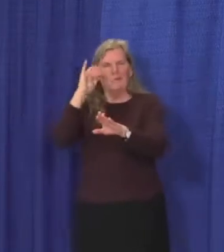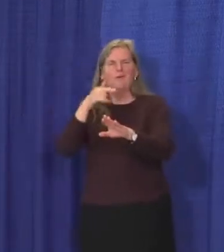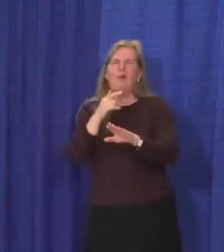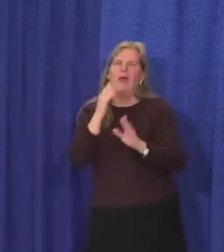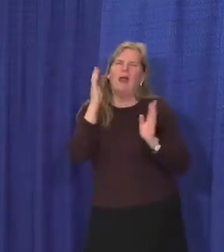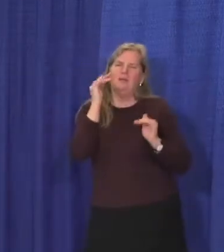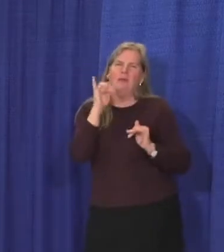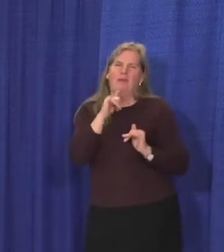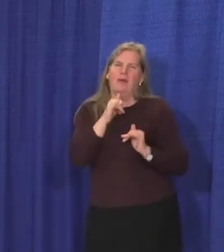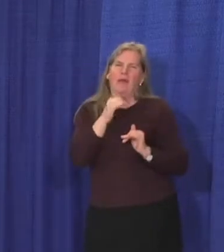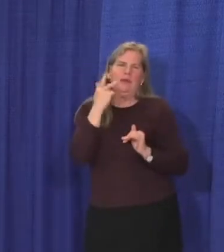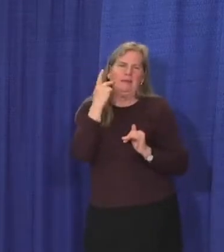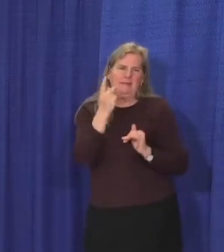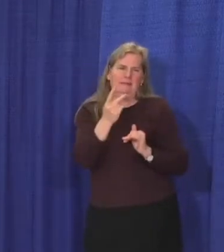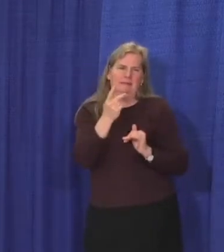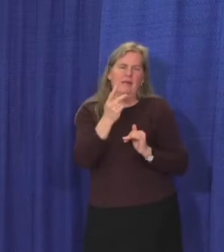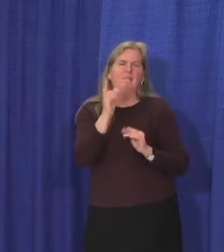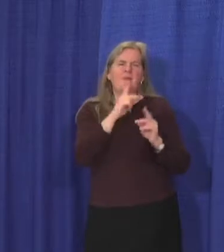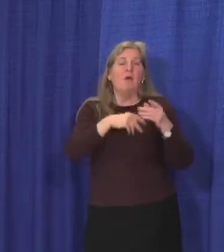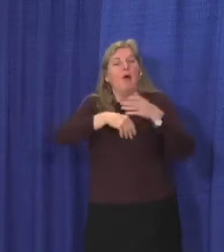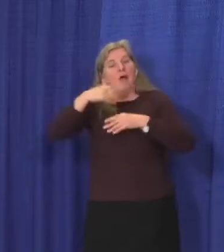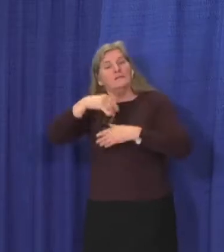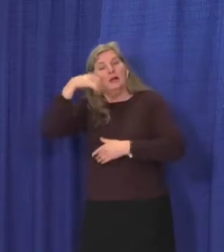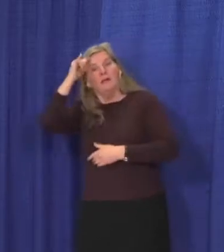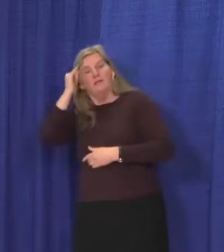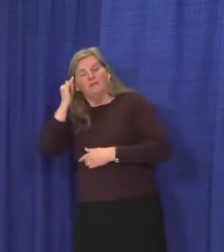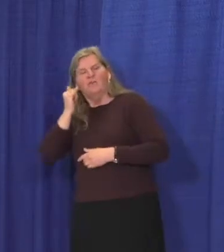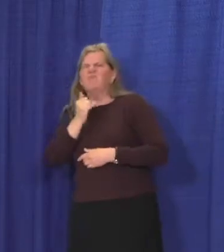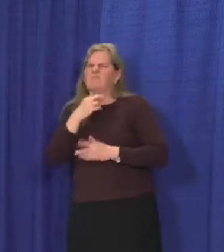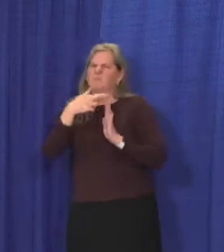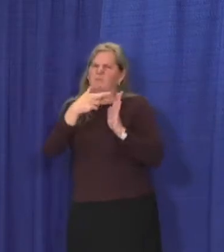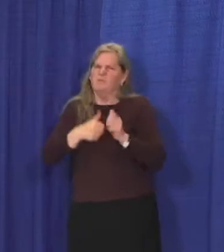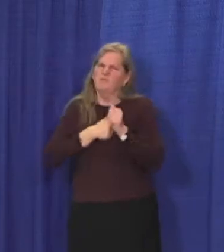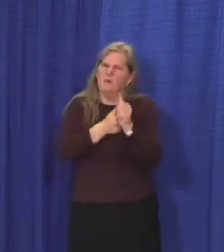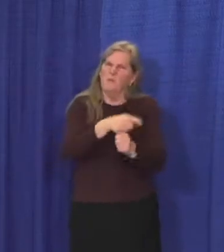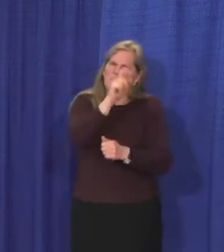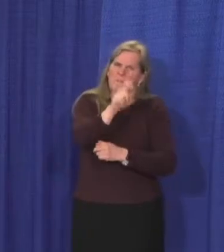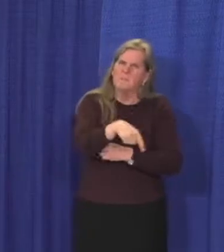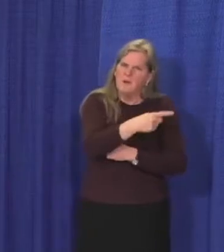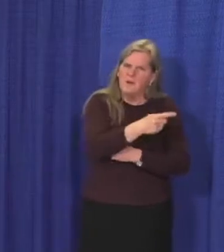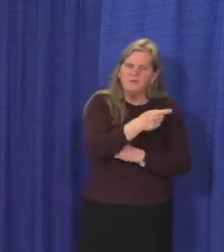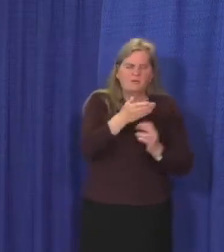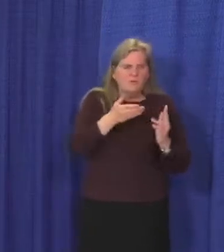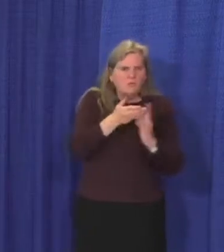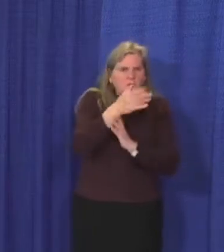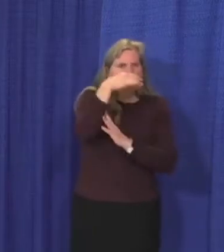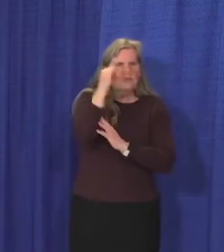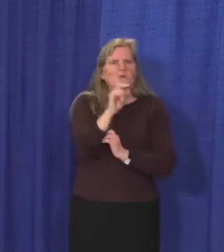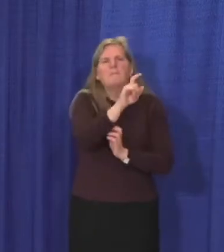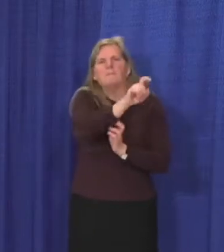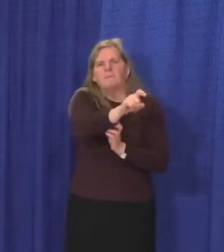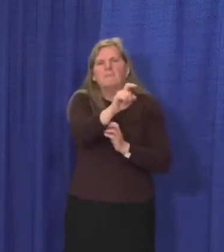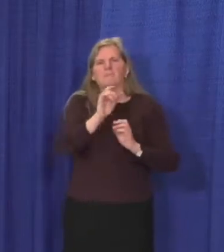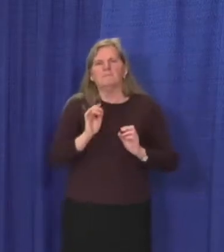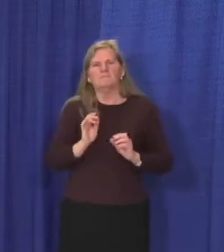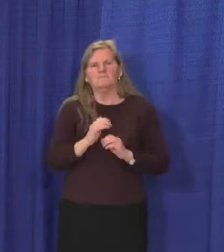I want to remind all Yukoners these people need to follow the rules when transiting through